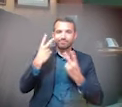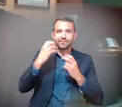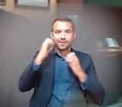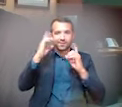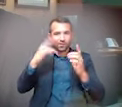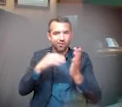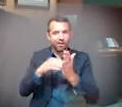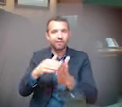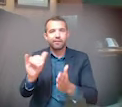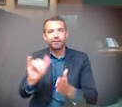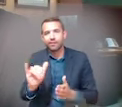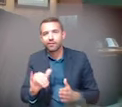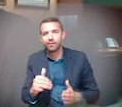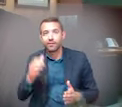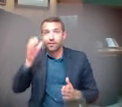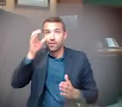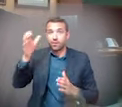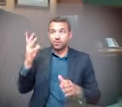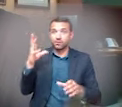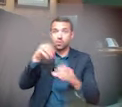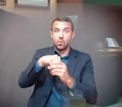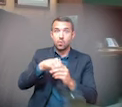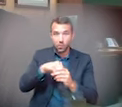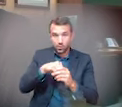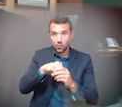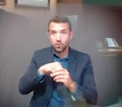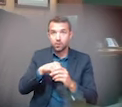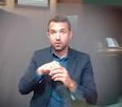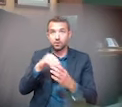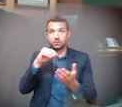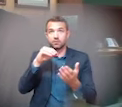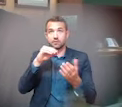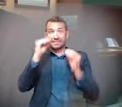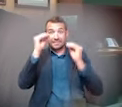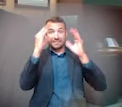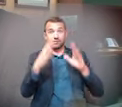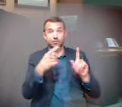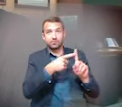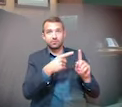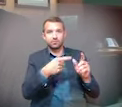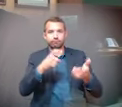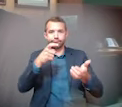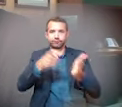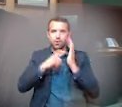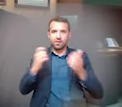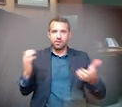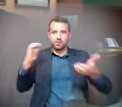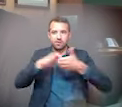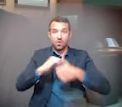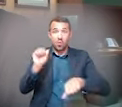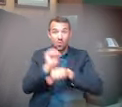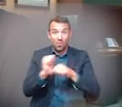of inclusion and teachers having space to collaborate in that, it just, it is...